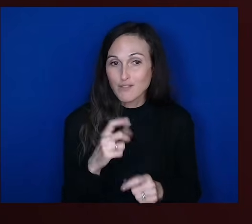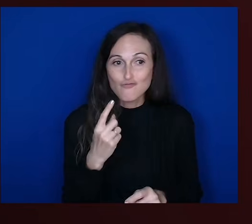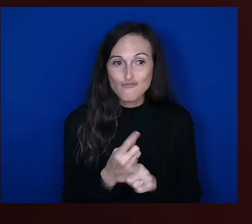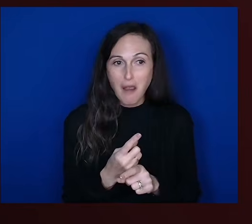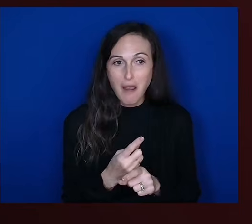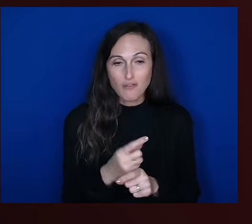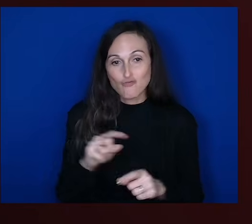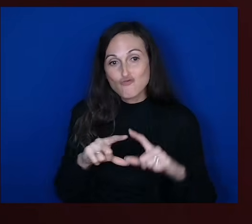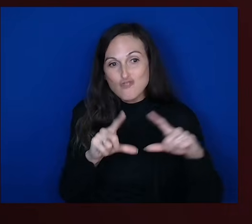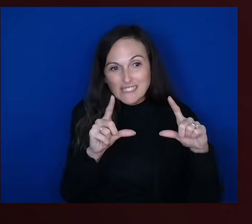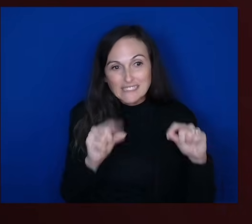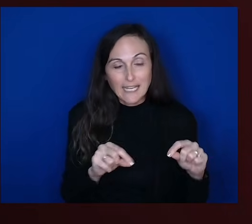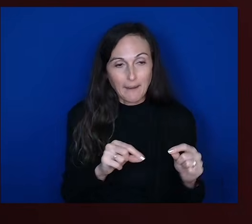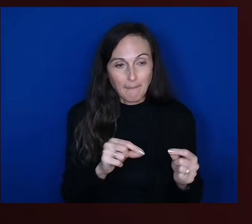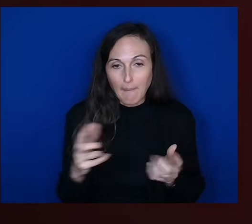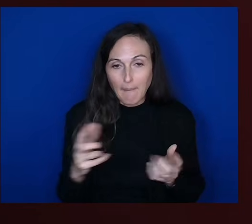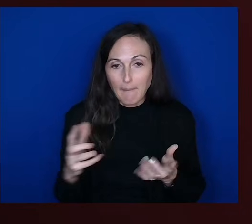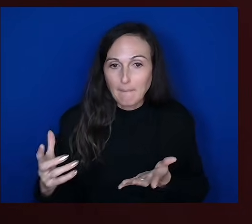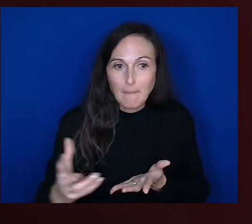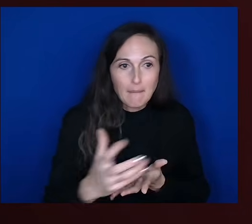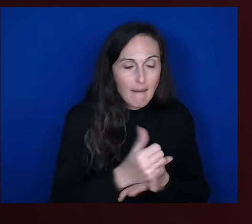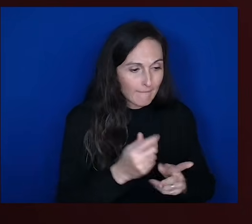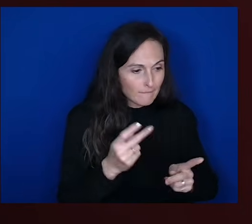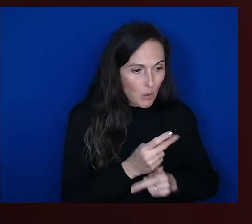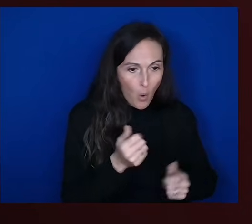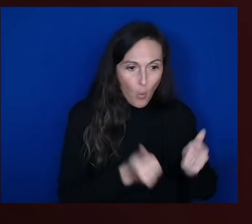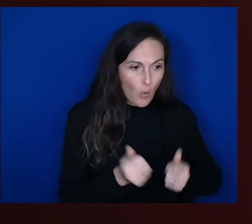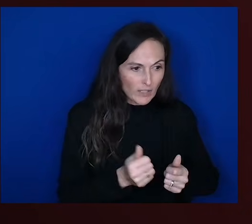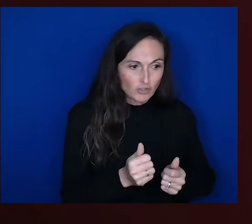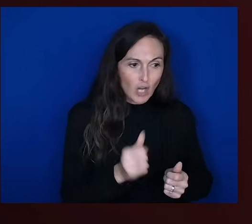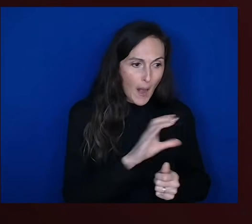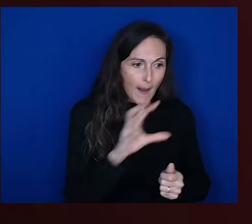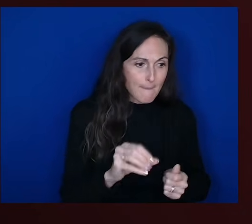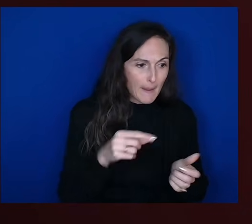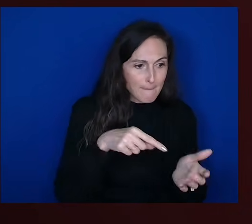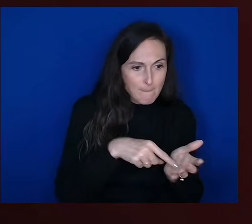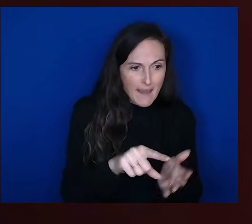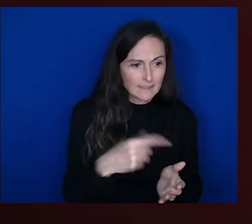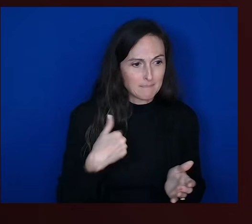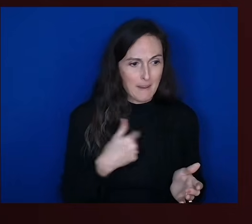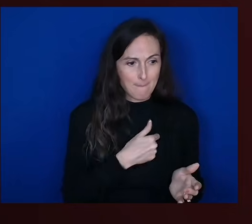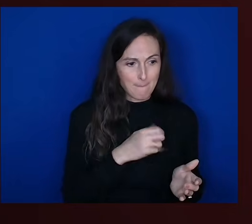figuring out what's reimbursable, and submitting your expense reports and waiting for reimbursements.